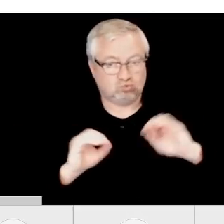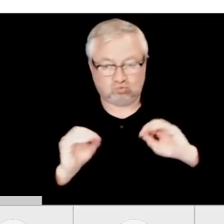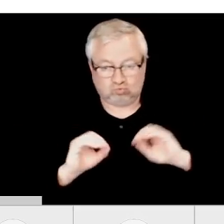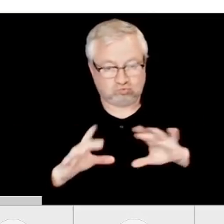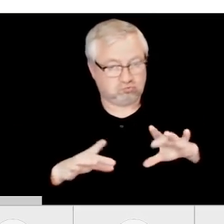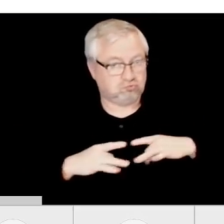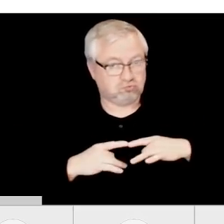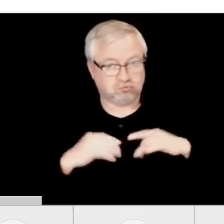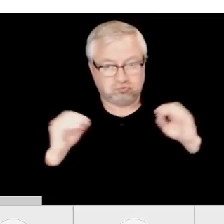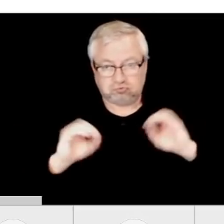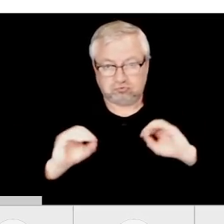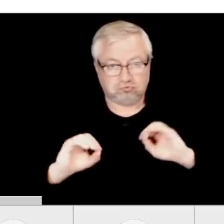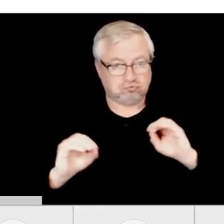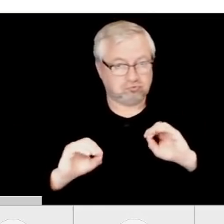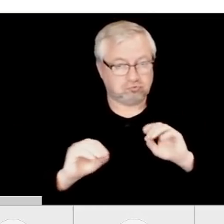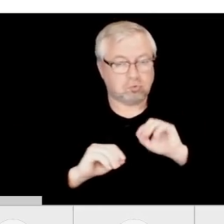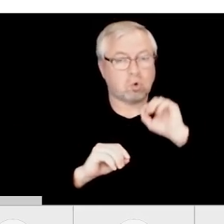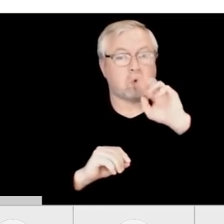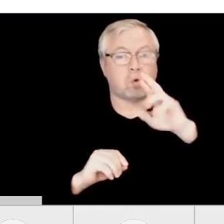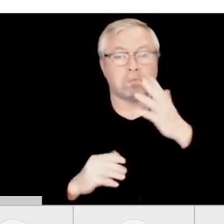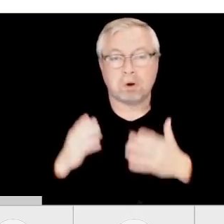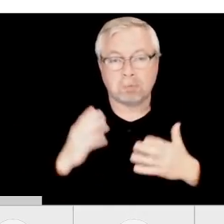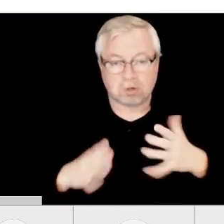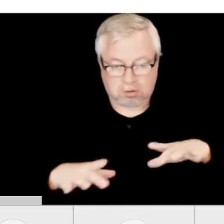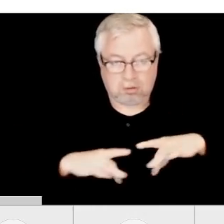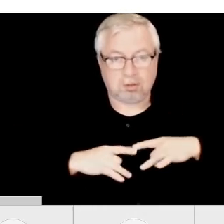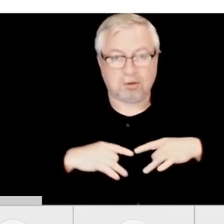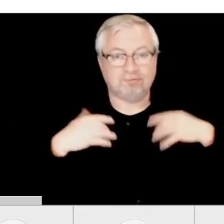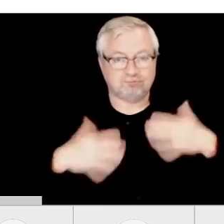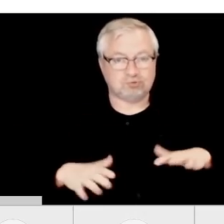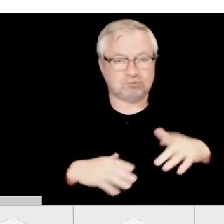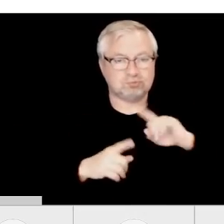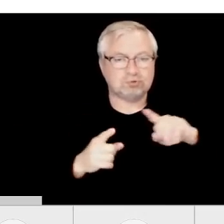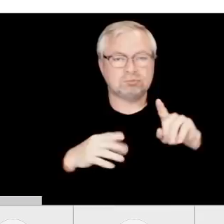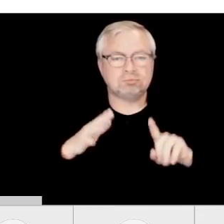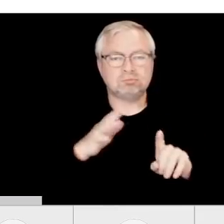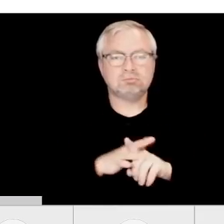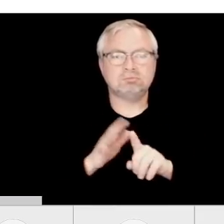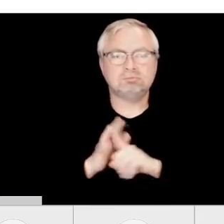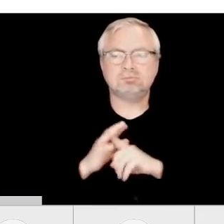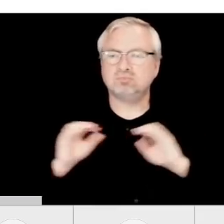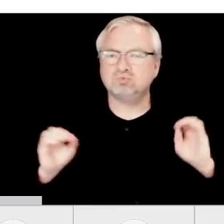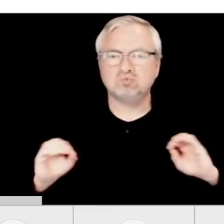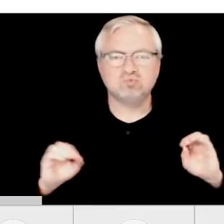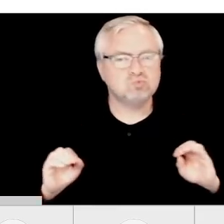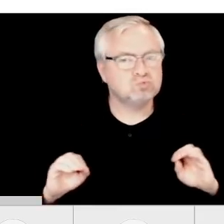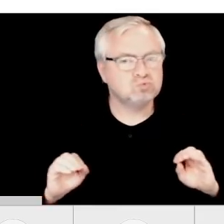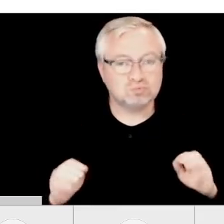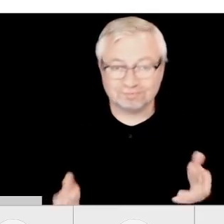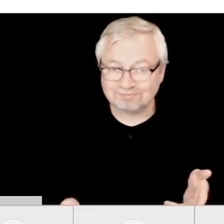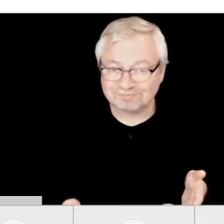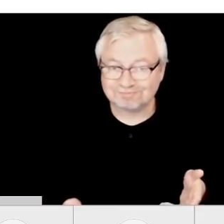Which is why we're suggesting that the priority is being testing for symptomatic folks.